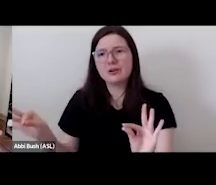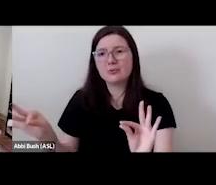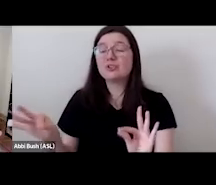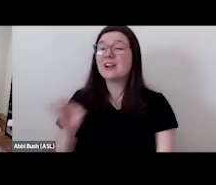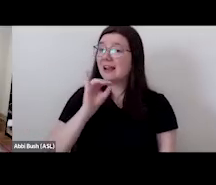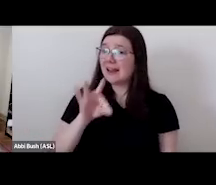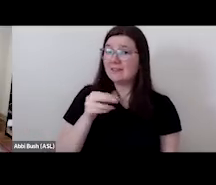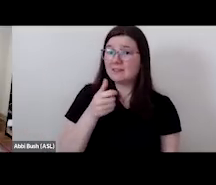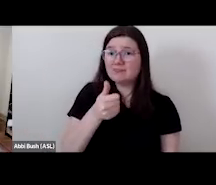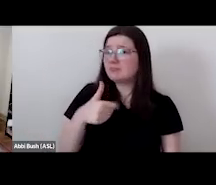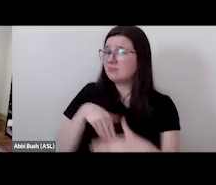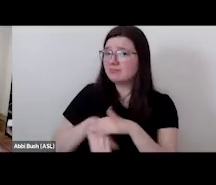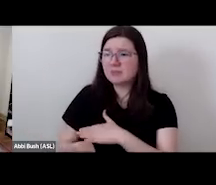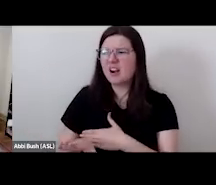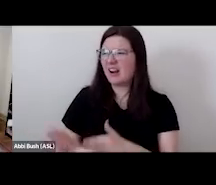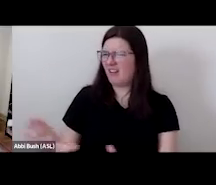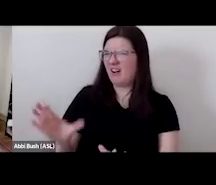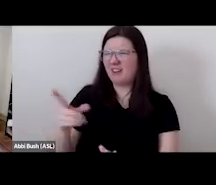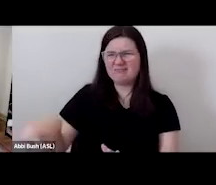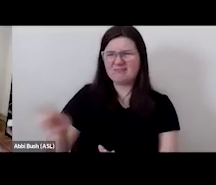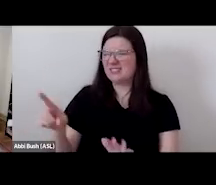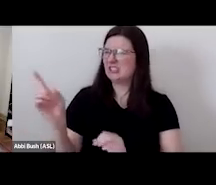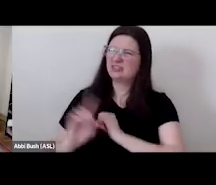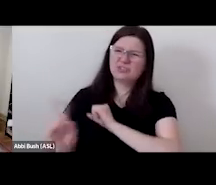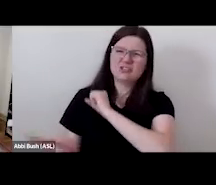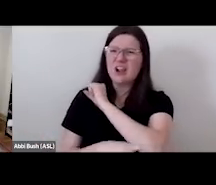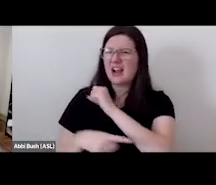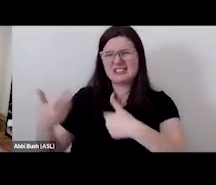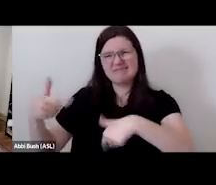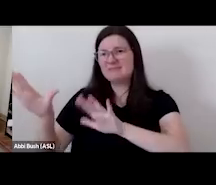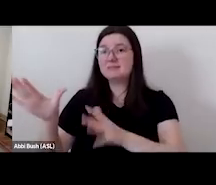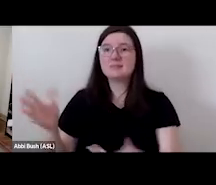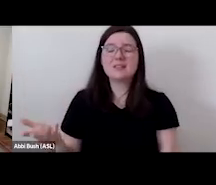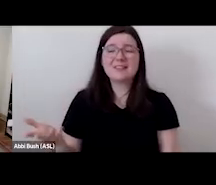of these bags anymore or whatever it might be. If they're calling these things my belongings,